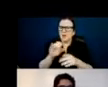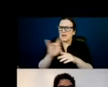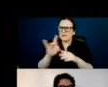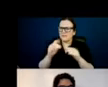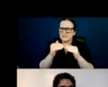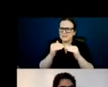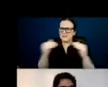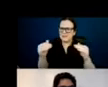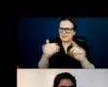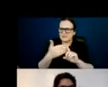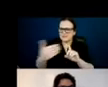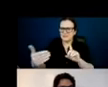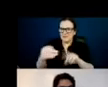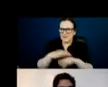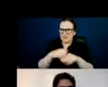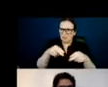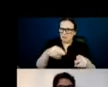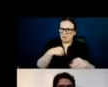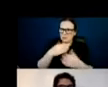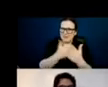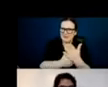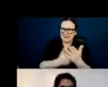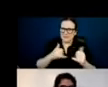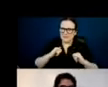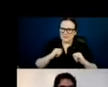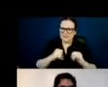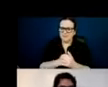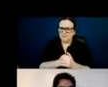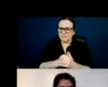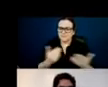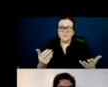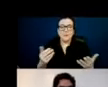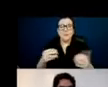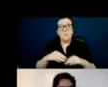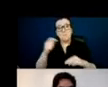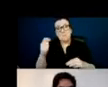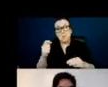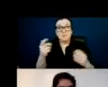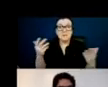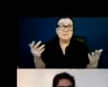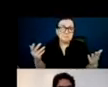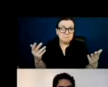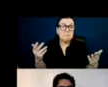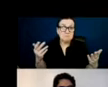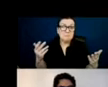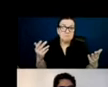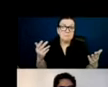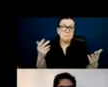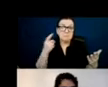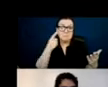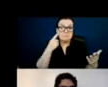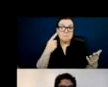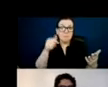most of our Civil Code will have a list of people and to be more exact, conditions, that